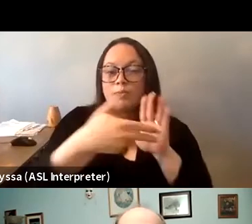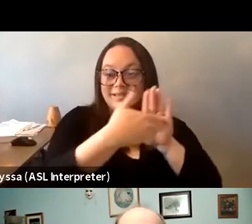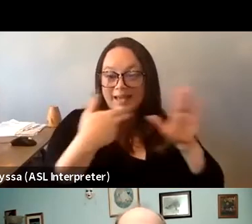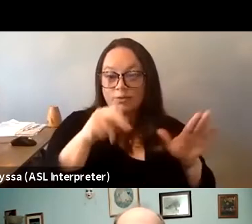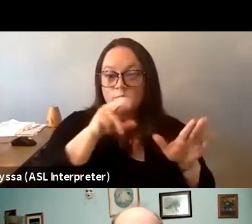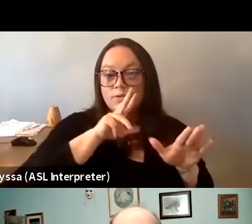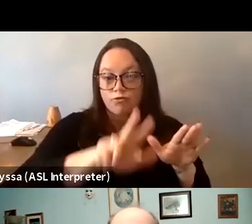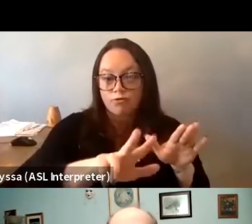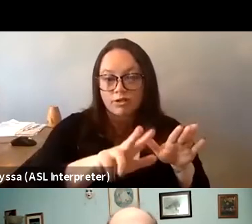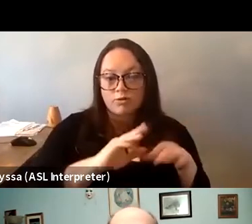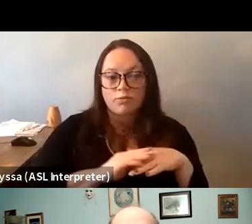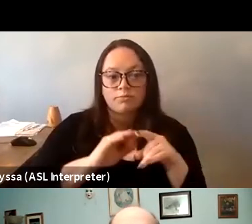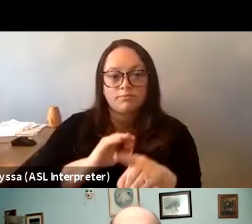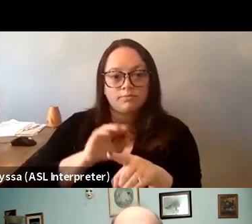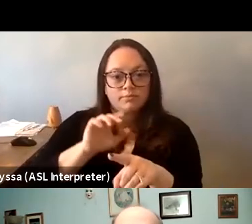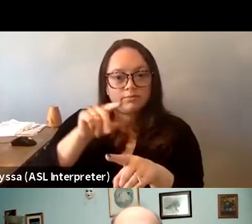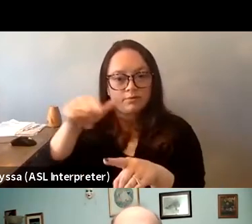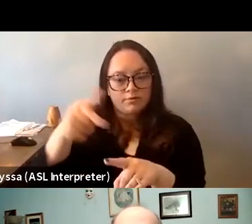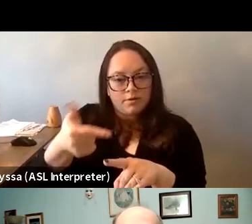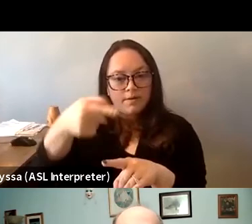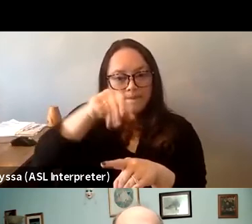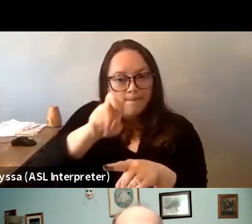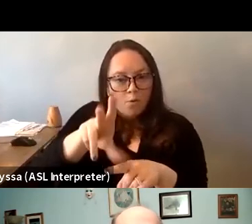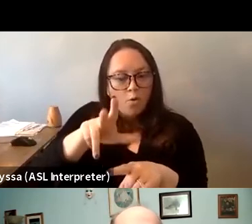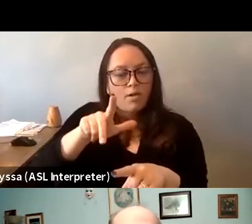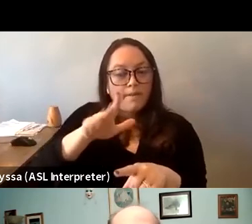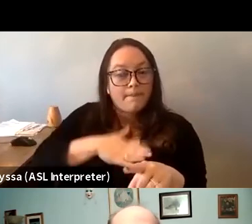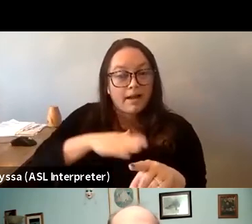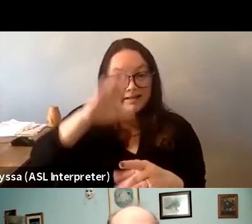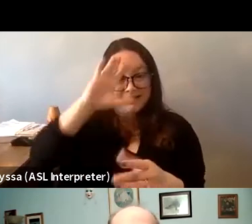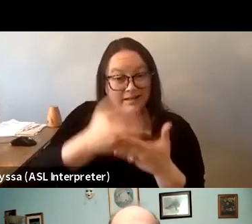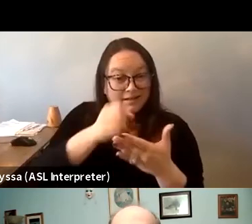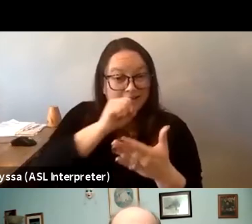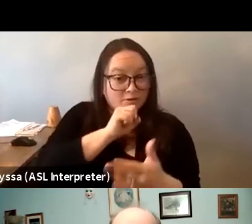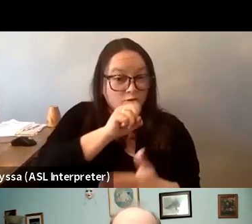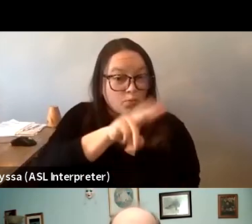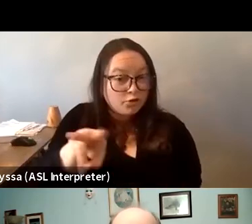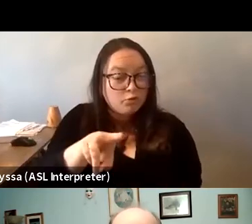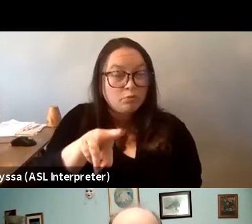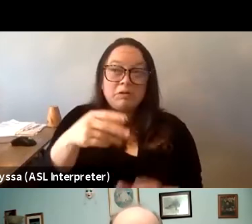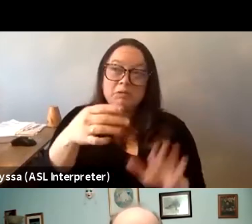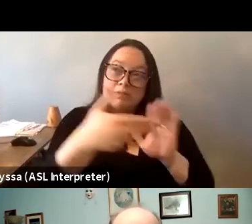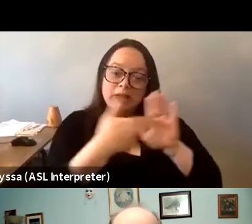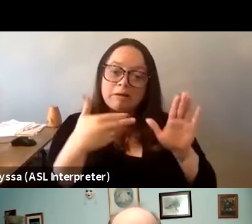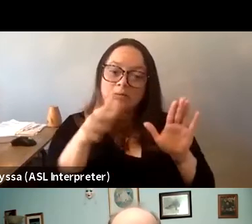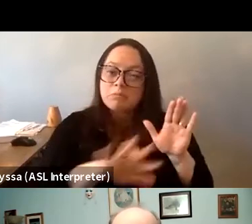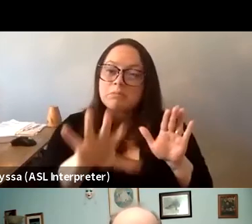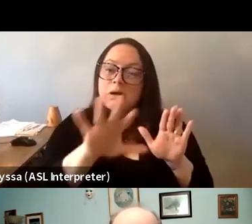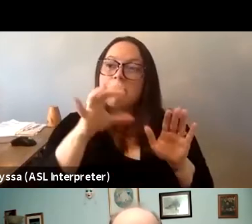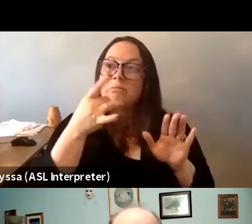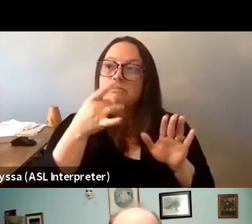And as I mentioned, my son is 22. But he was diagnosed at about 18 months. 18 months old.